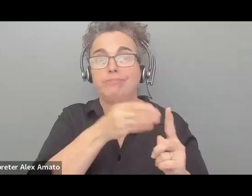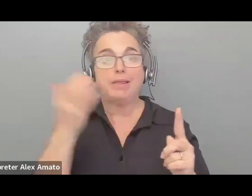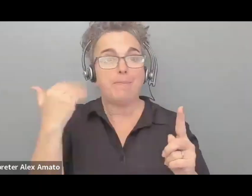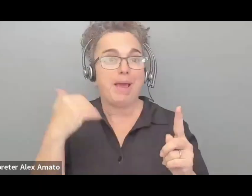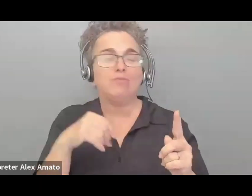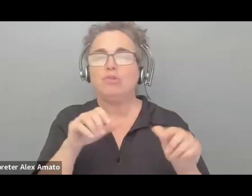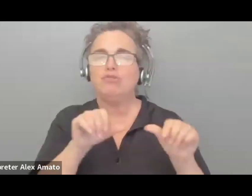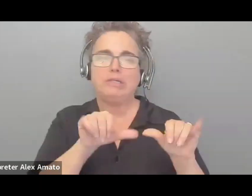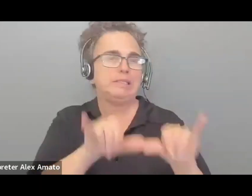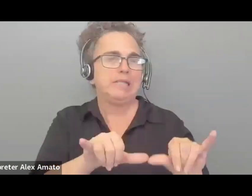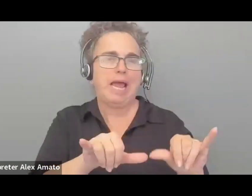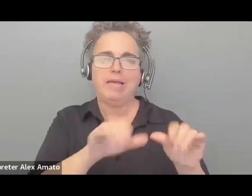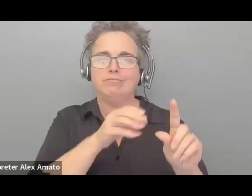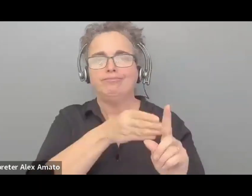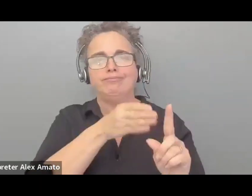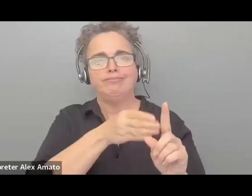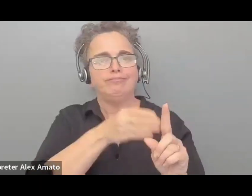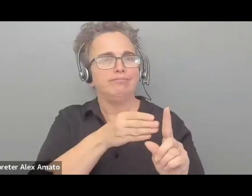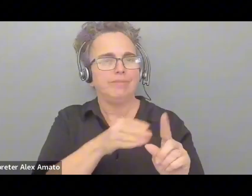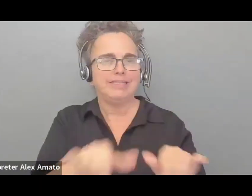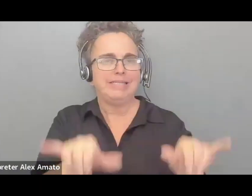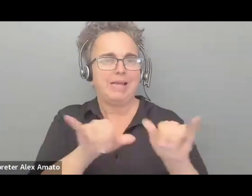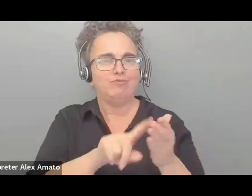So thank you all for your answers.